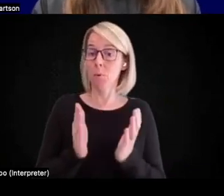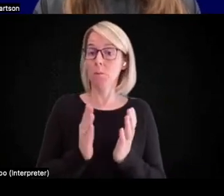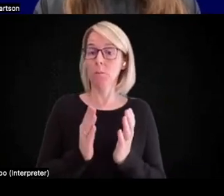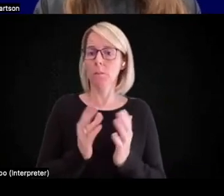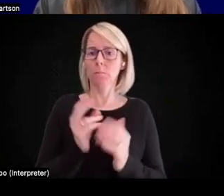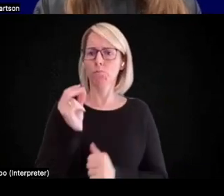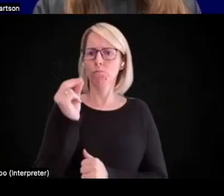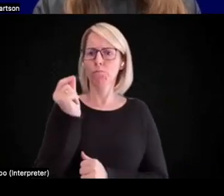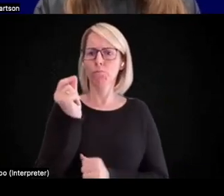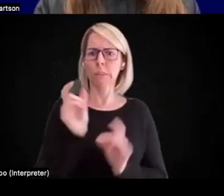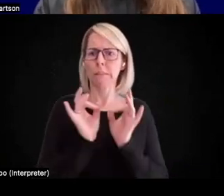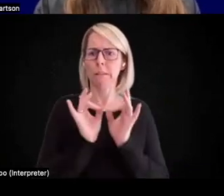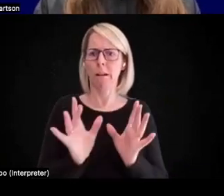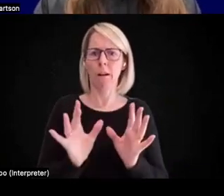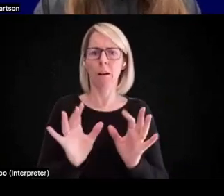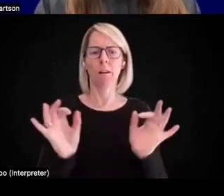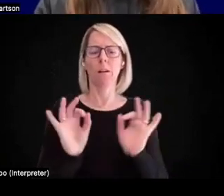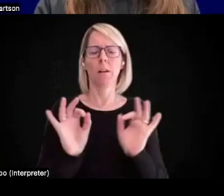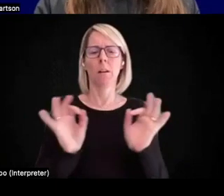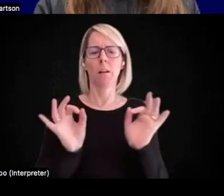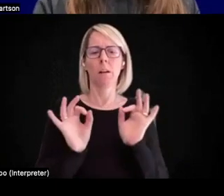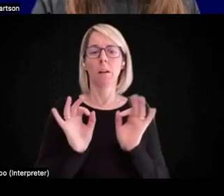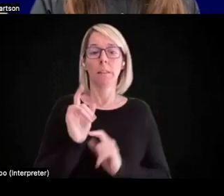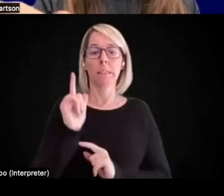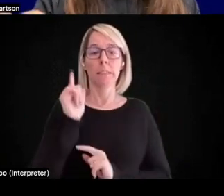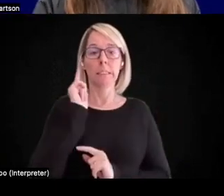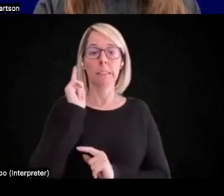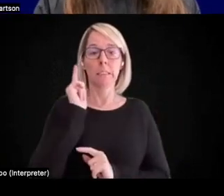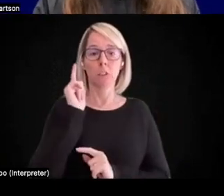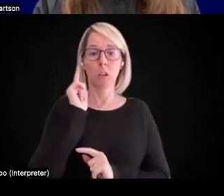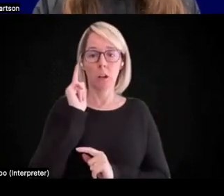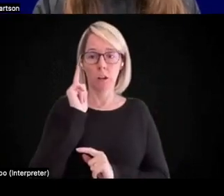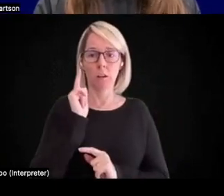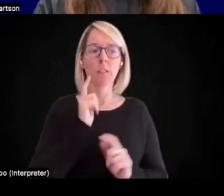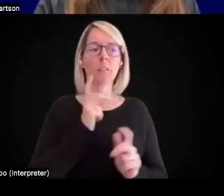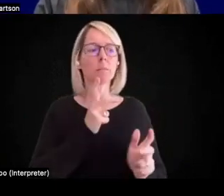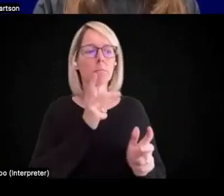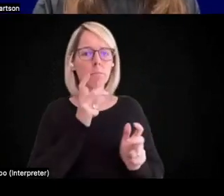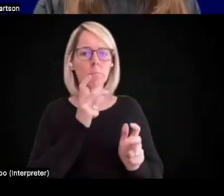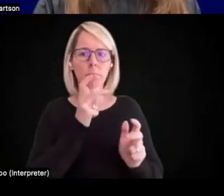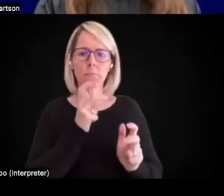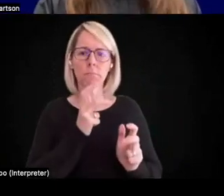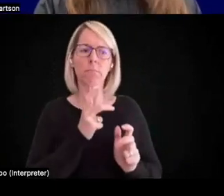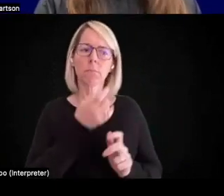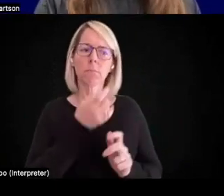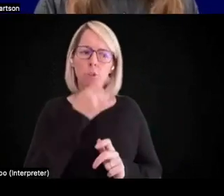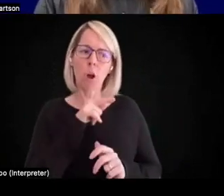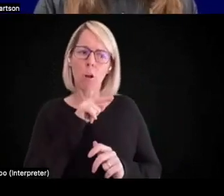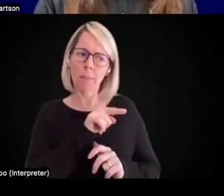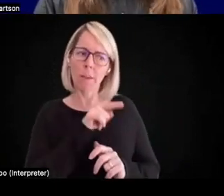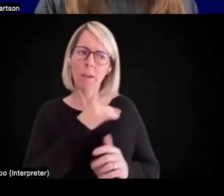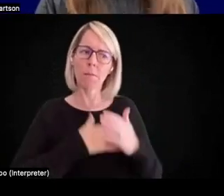the teacher is actually receiving the child and the child's actions before any of that happens